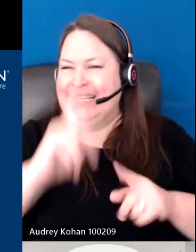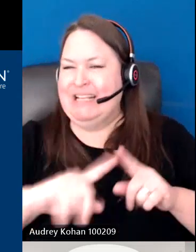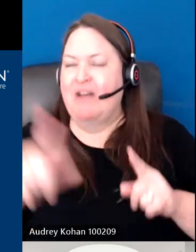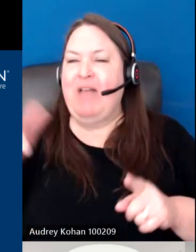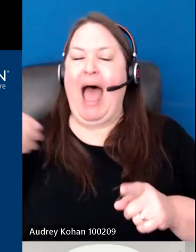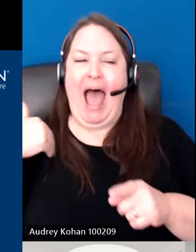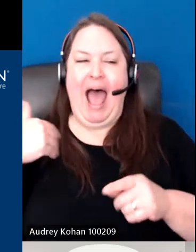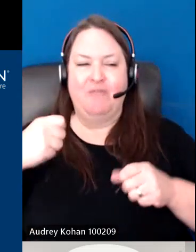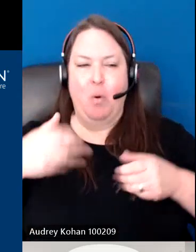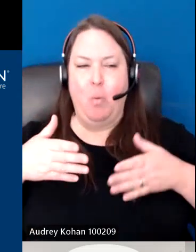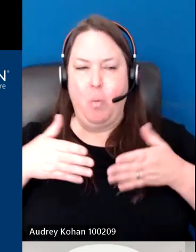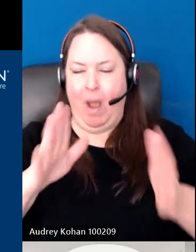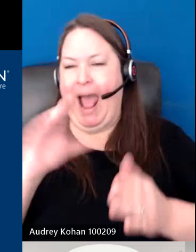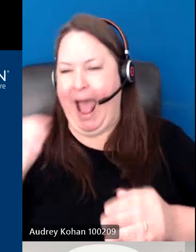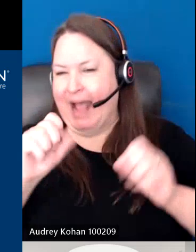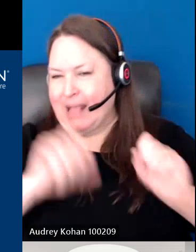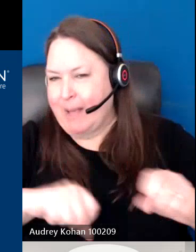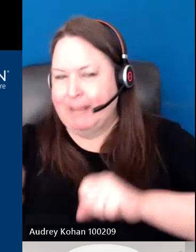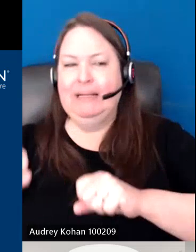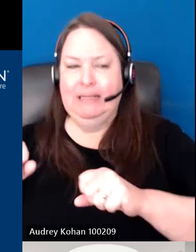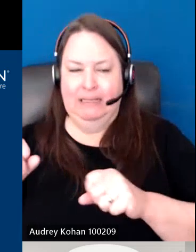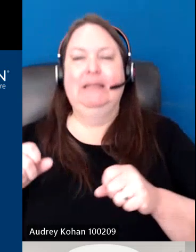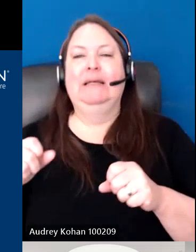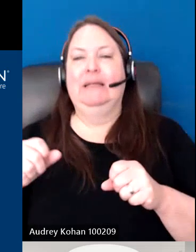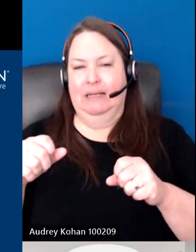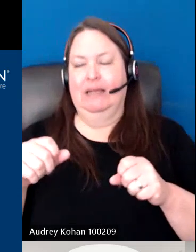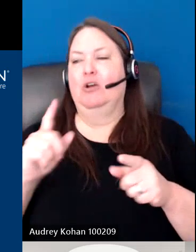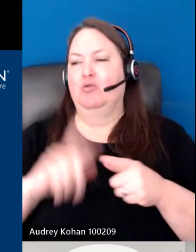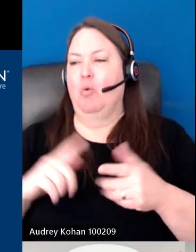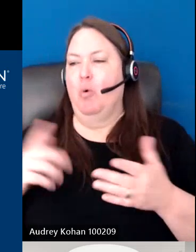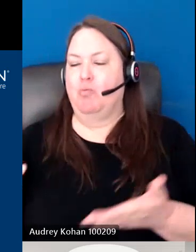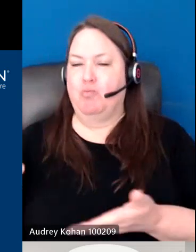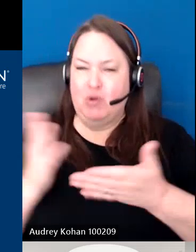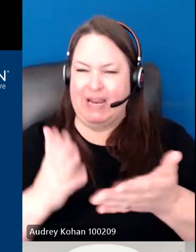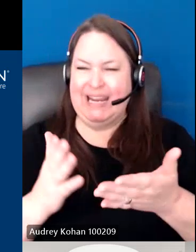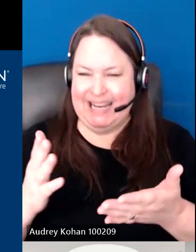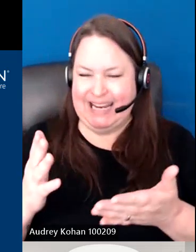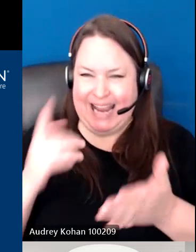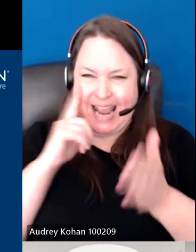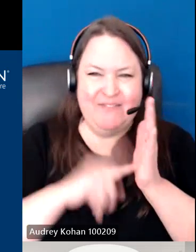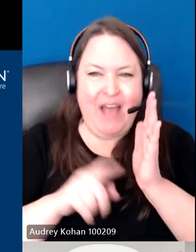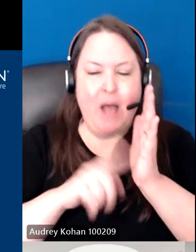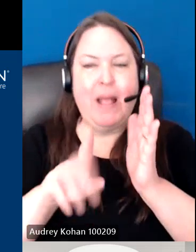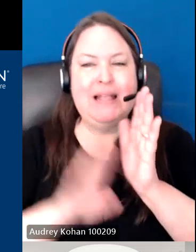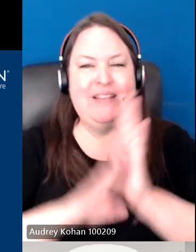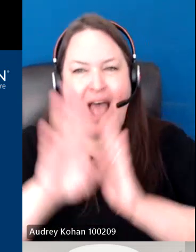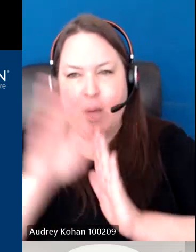capability to um uh bring an enforcement action or investigate the developer differently than